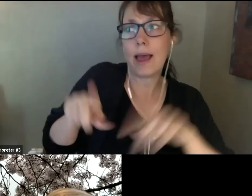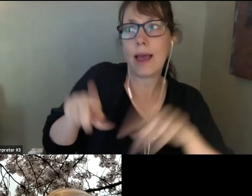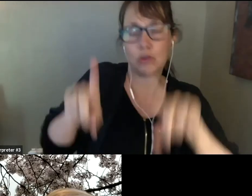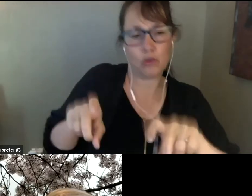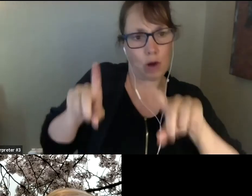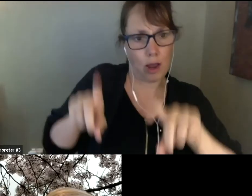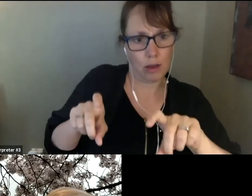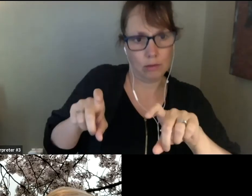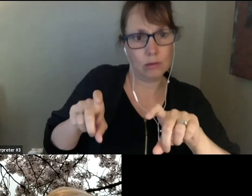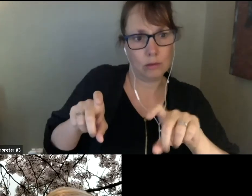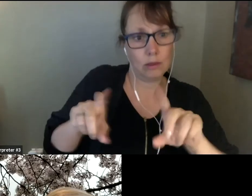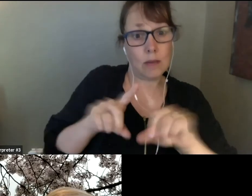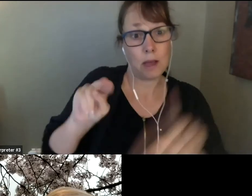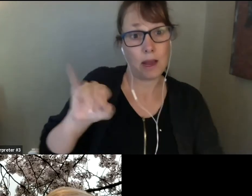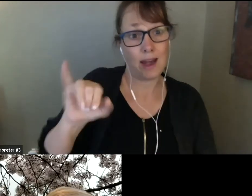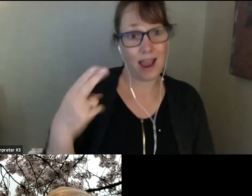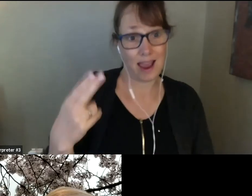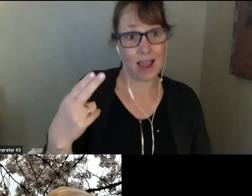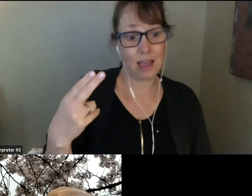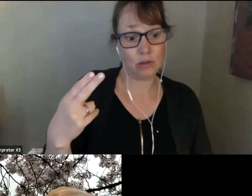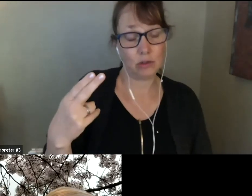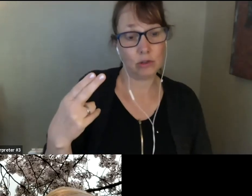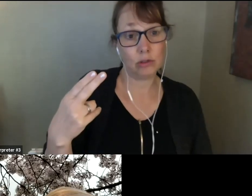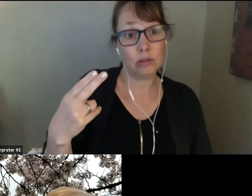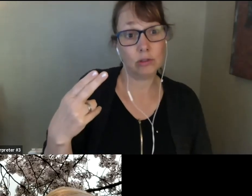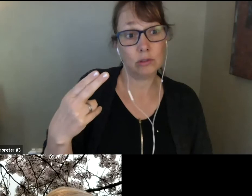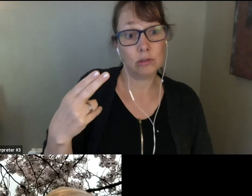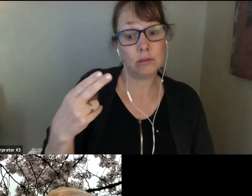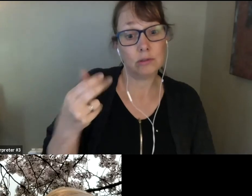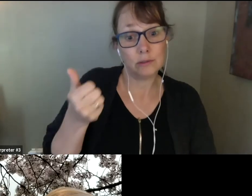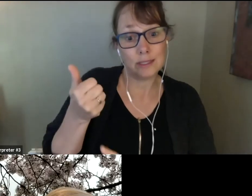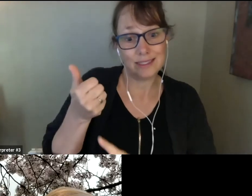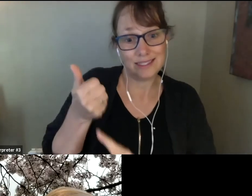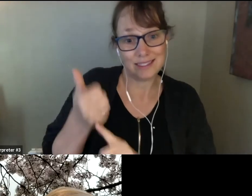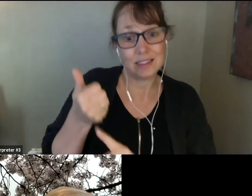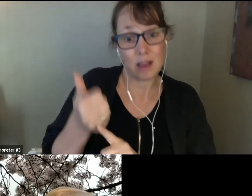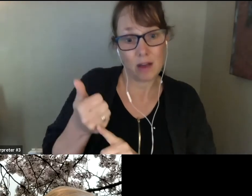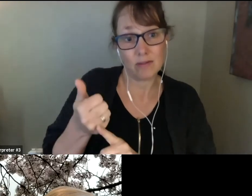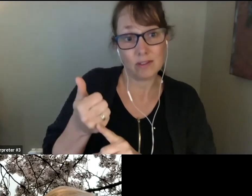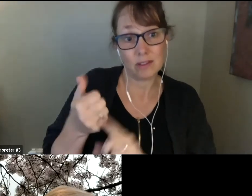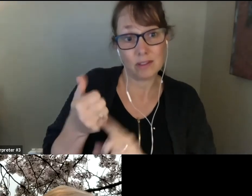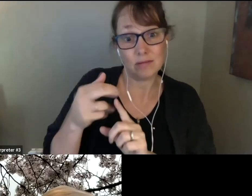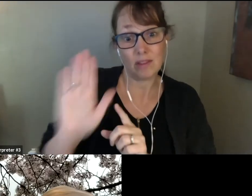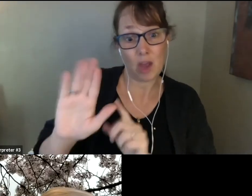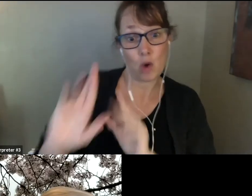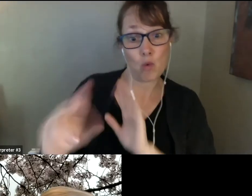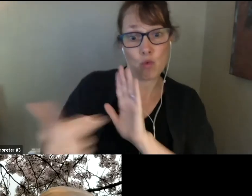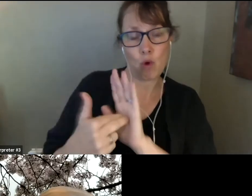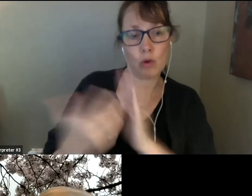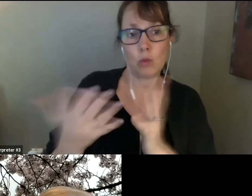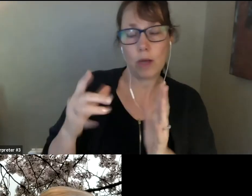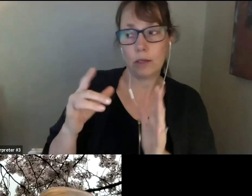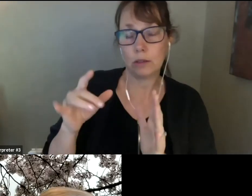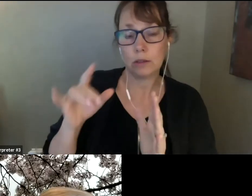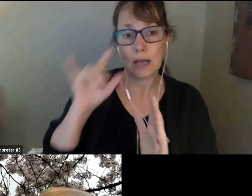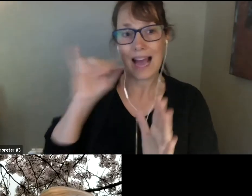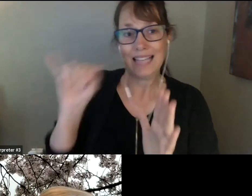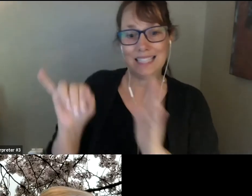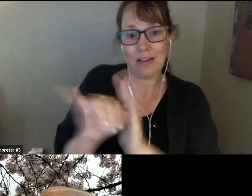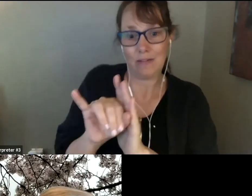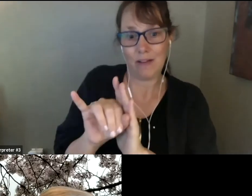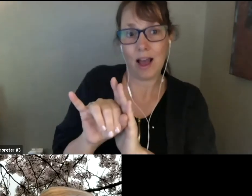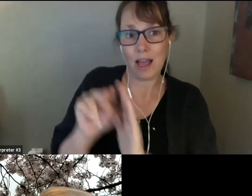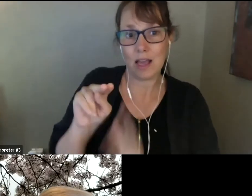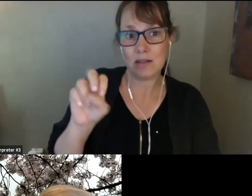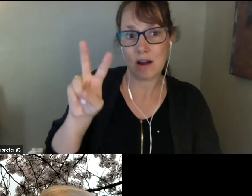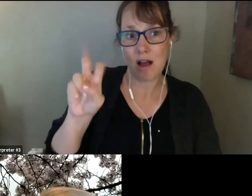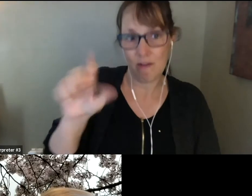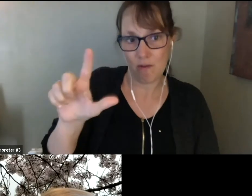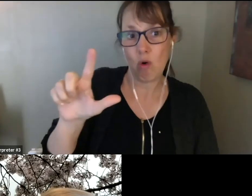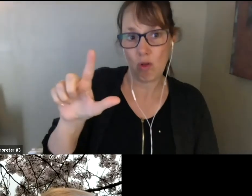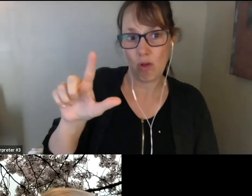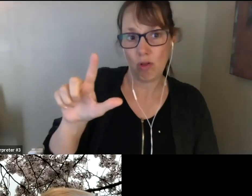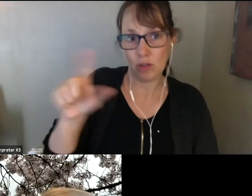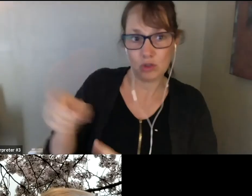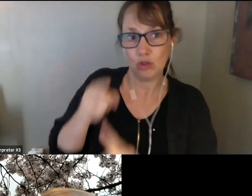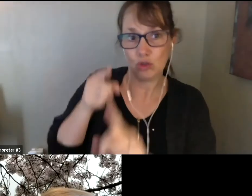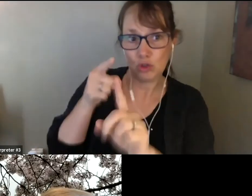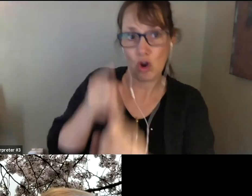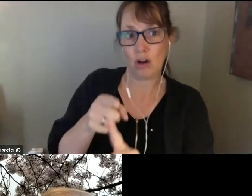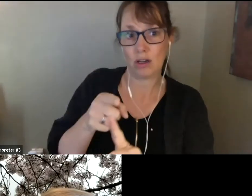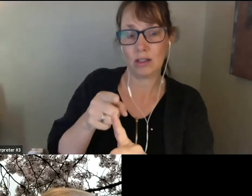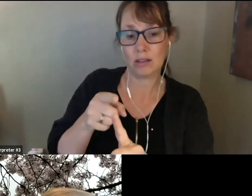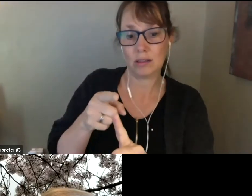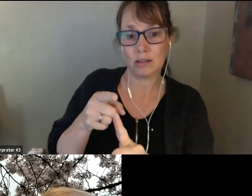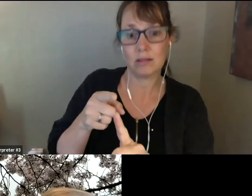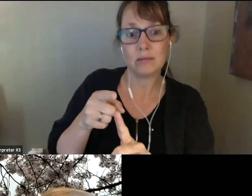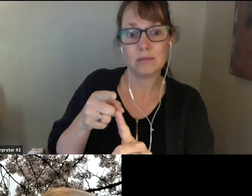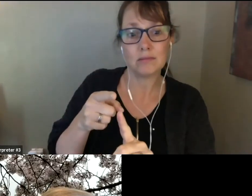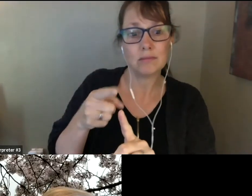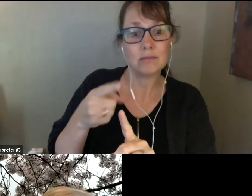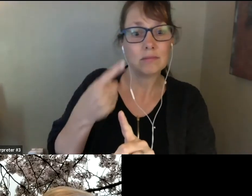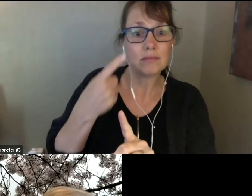NIH’s role in most of these things is to identify novel targets for druggable therapies.